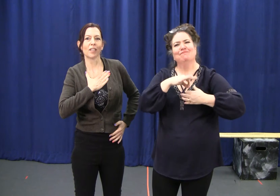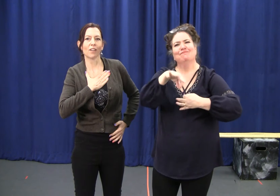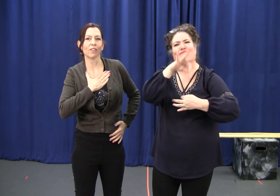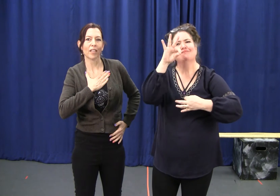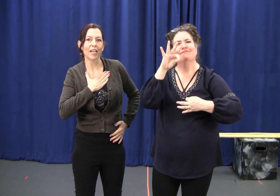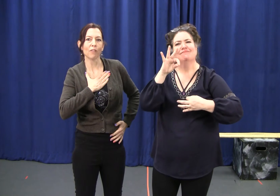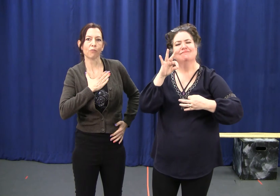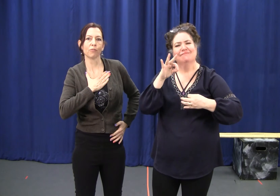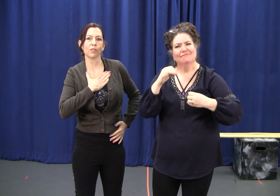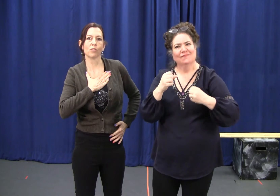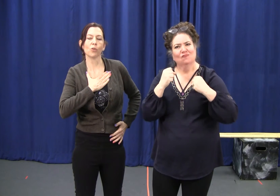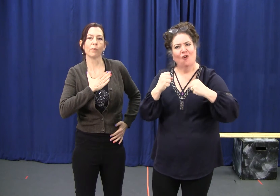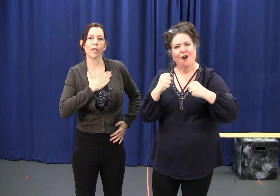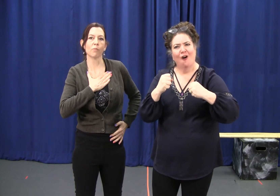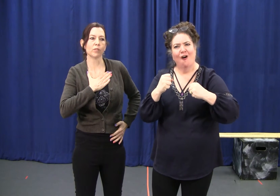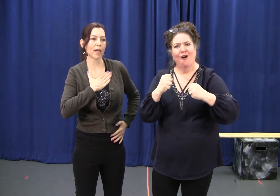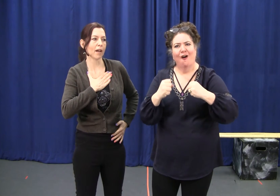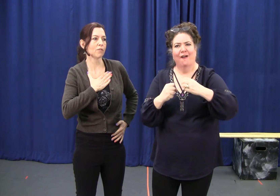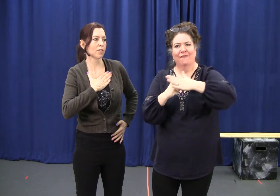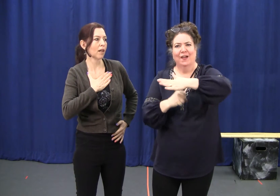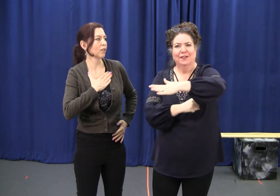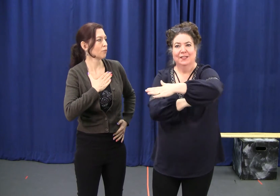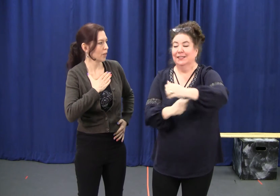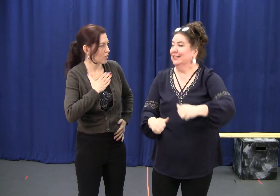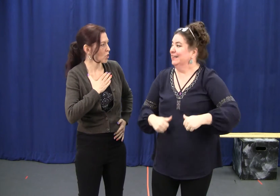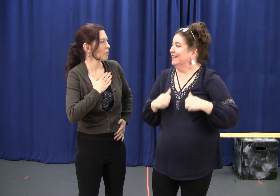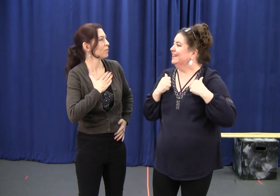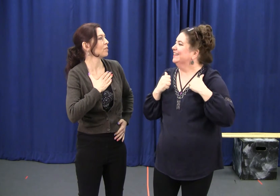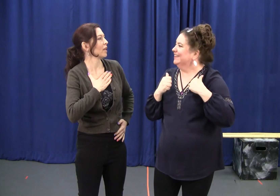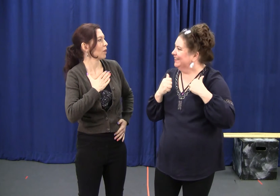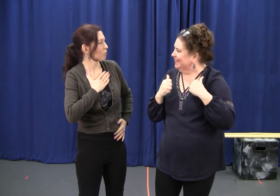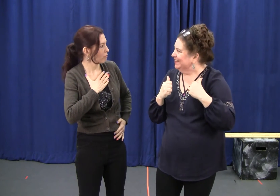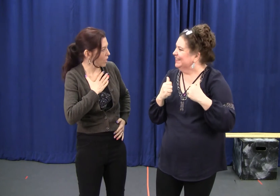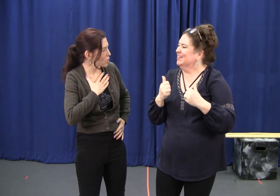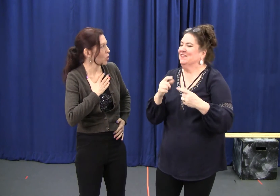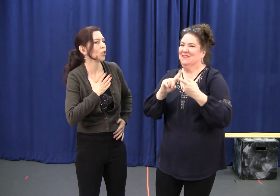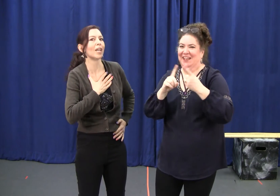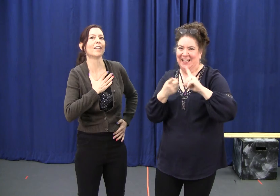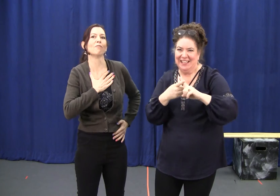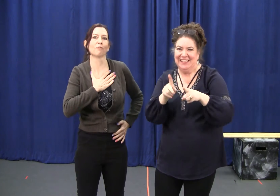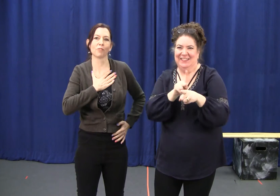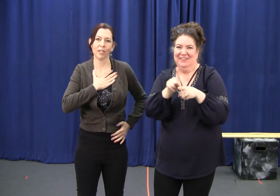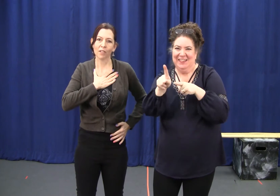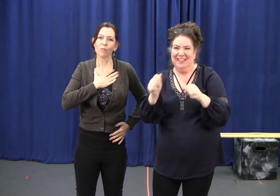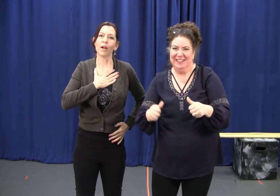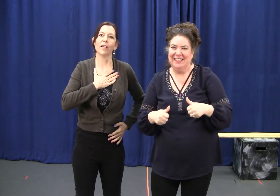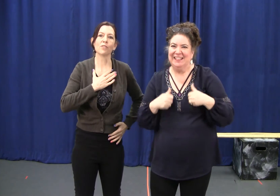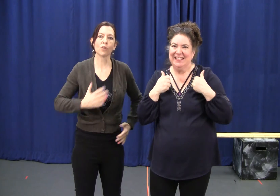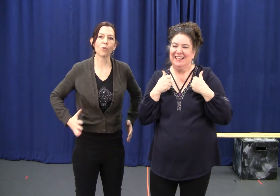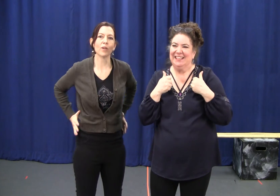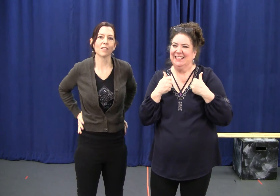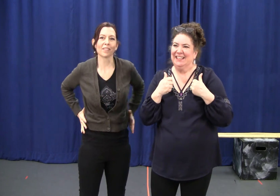in our lives to be able to have solid friendships, and in our professional lives, right? So it's